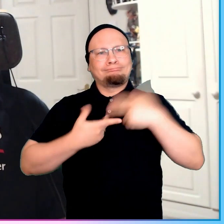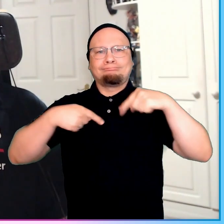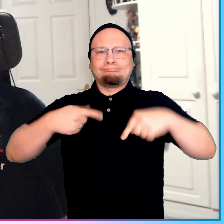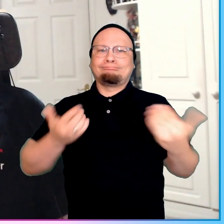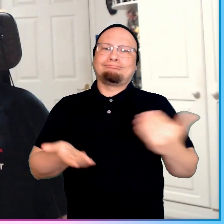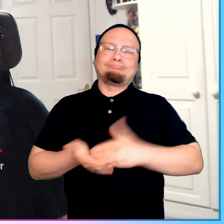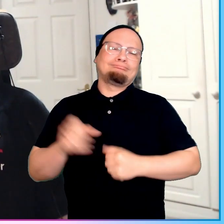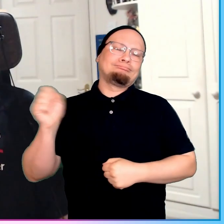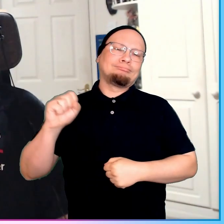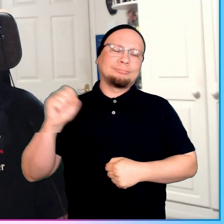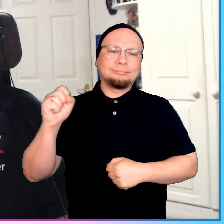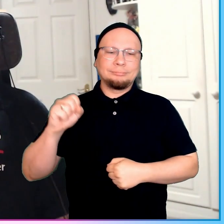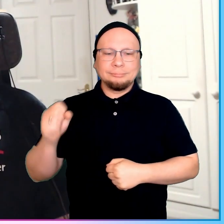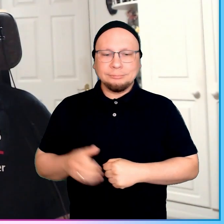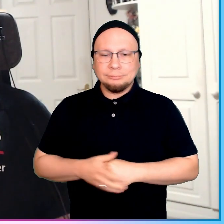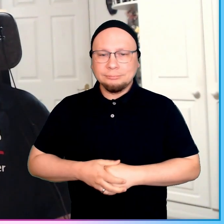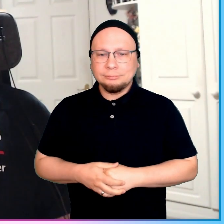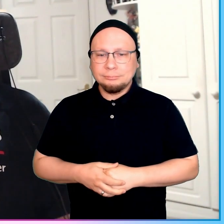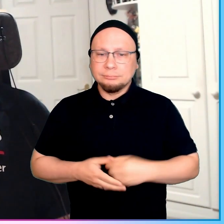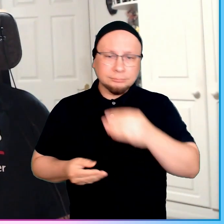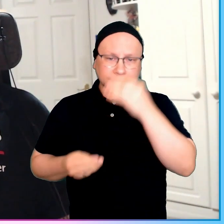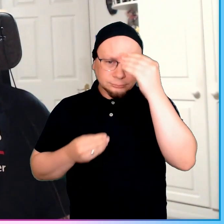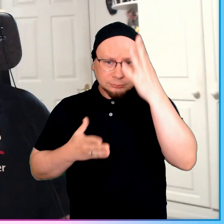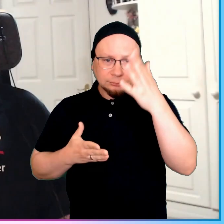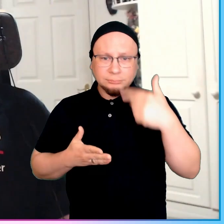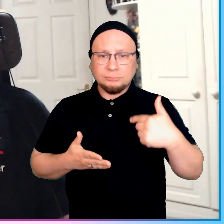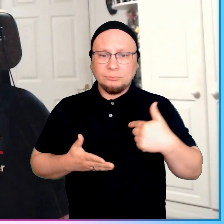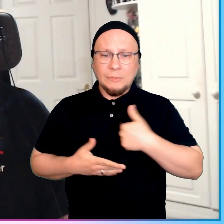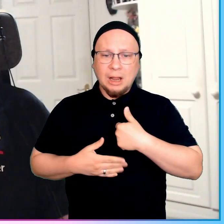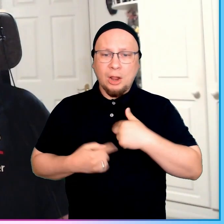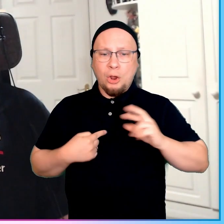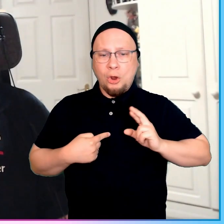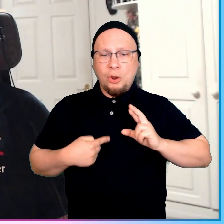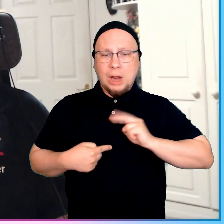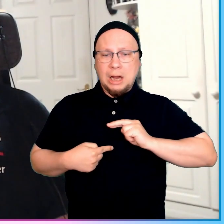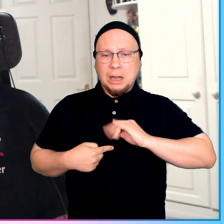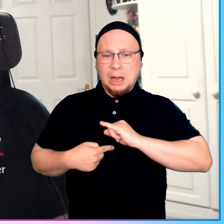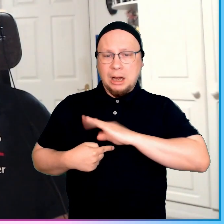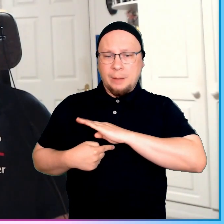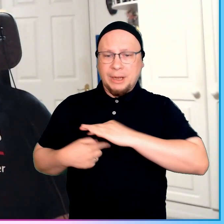Just by way of a self description, I’m wearing an RNIB Design for Every Gamer shirt,